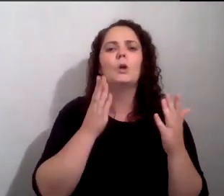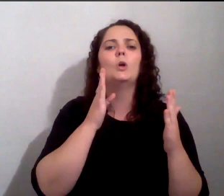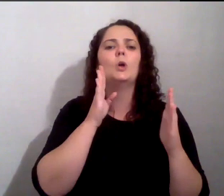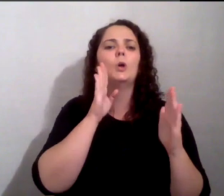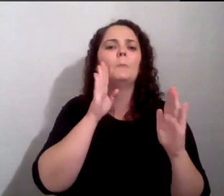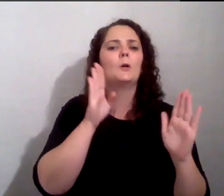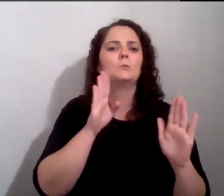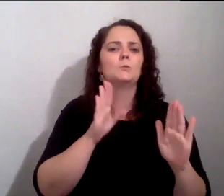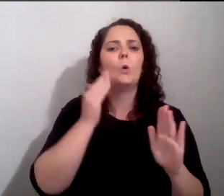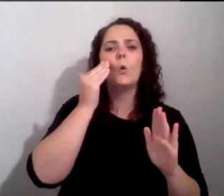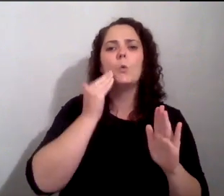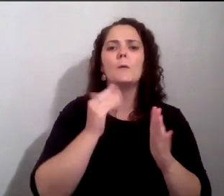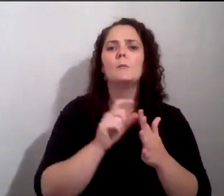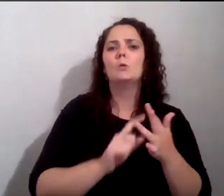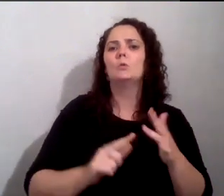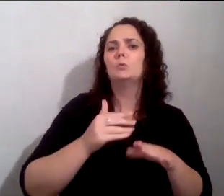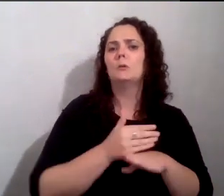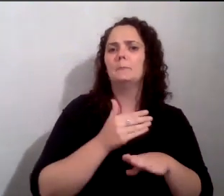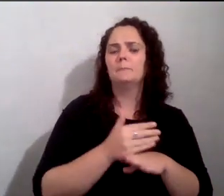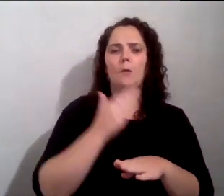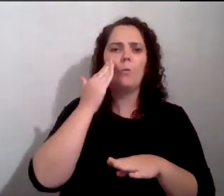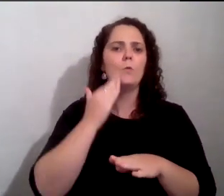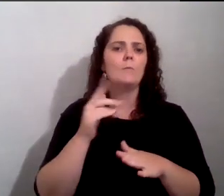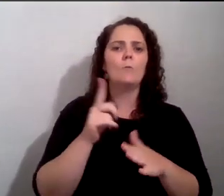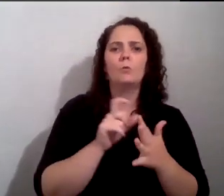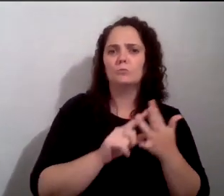but the work I wanted to look at most carefully